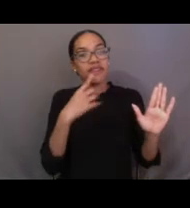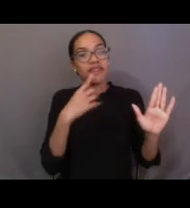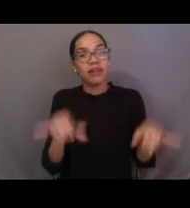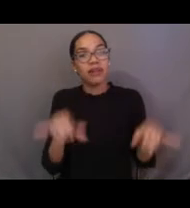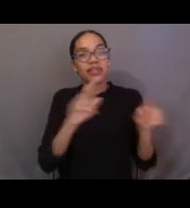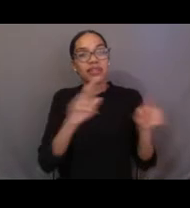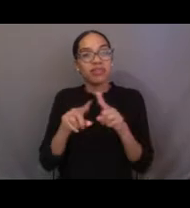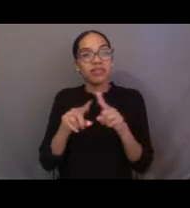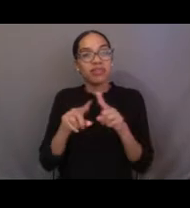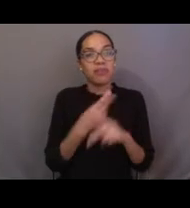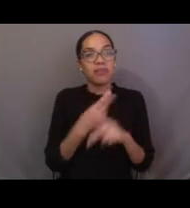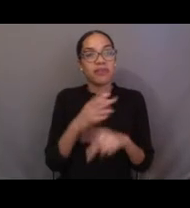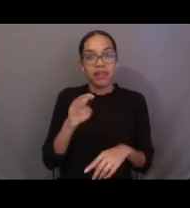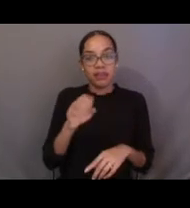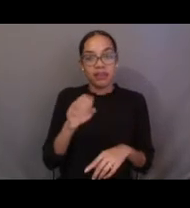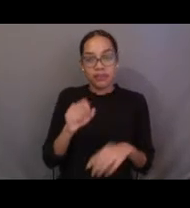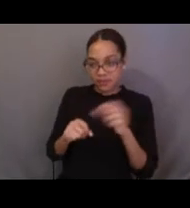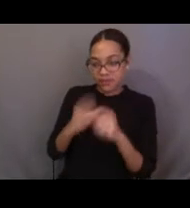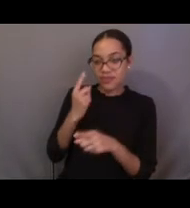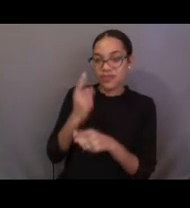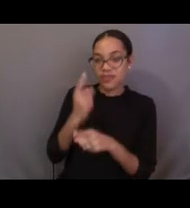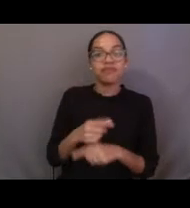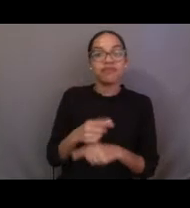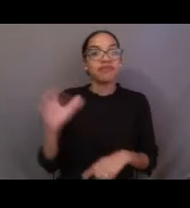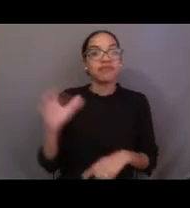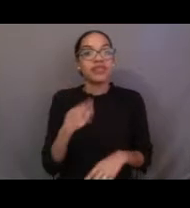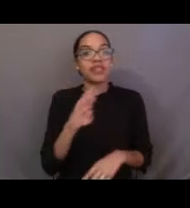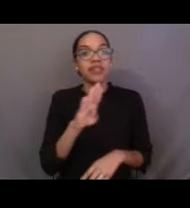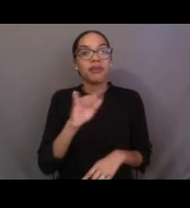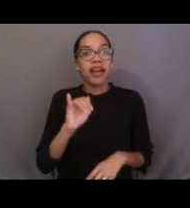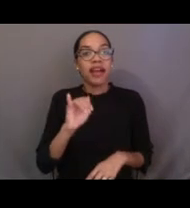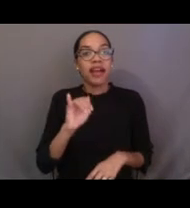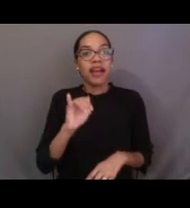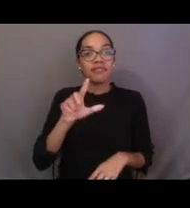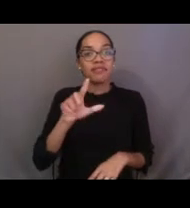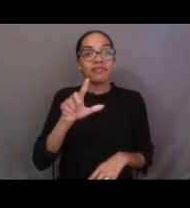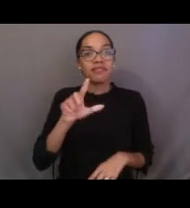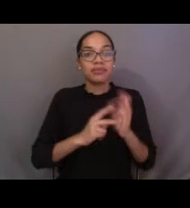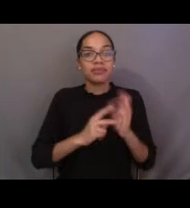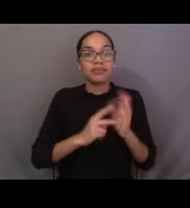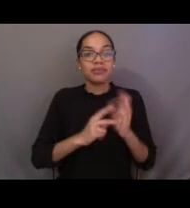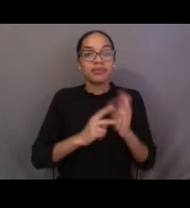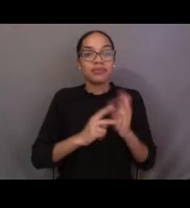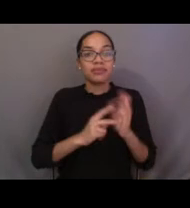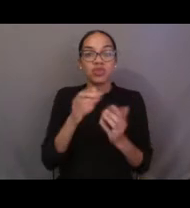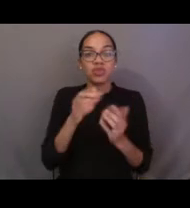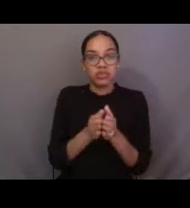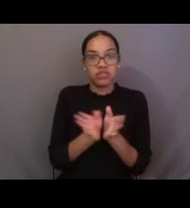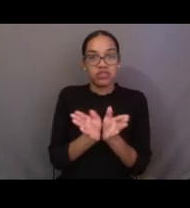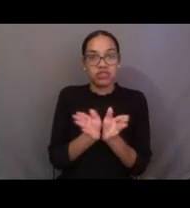[Grace] Shelly agrees, bivalves mean two shells. And Michelle agrees with that.